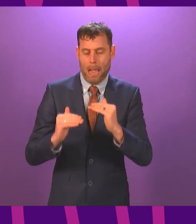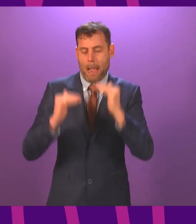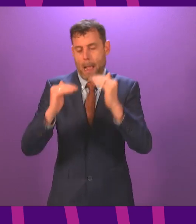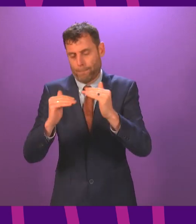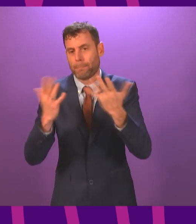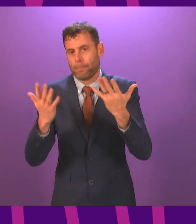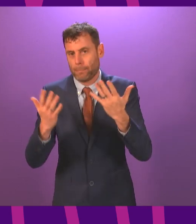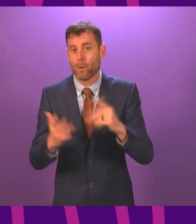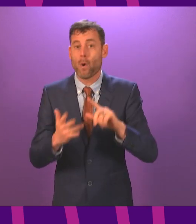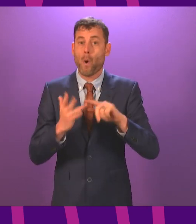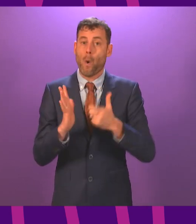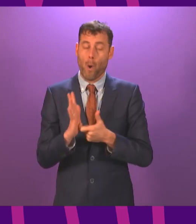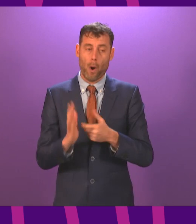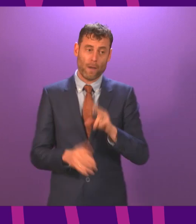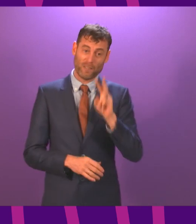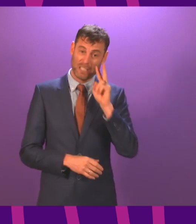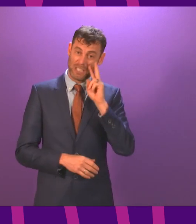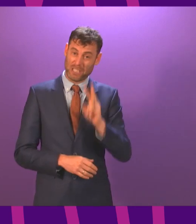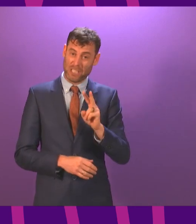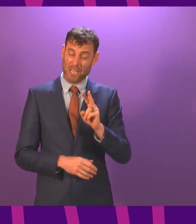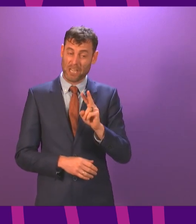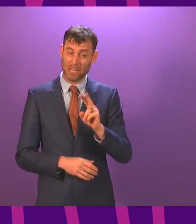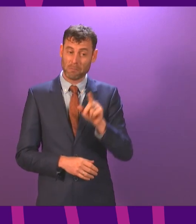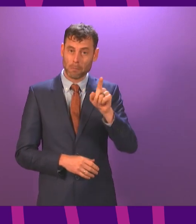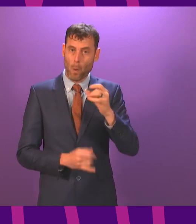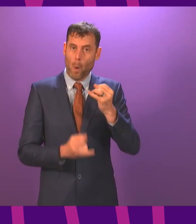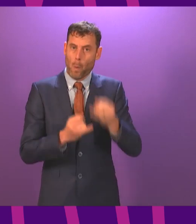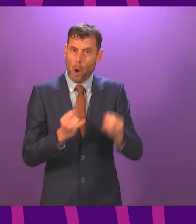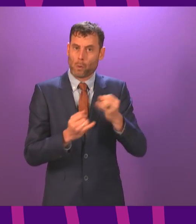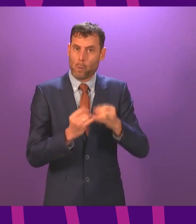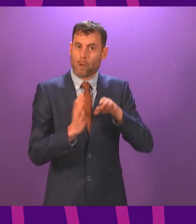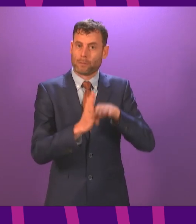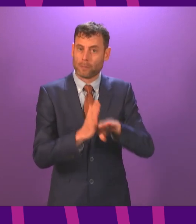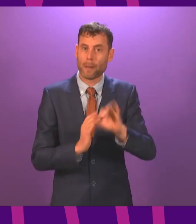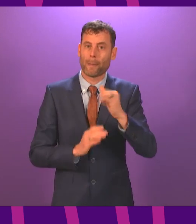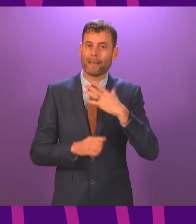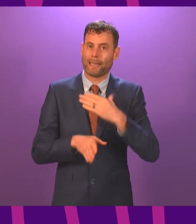week’s review—or earlier, if the situation merits it.